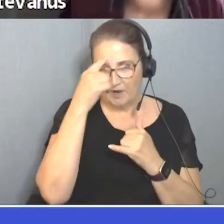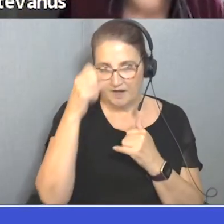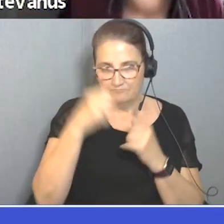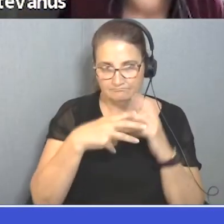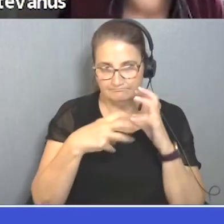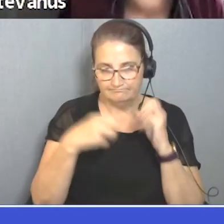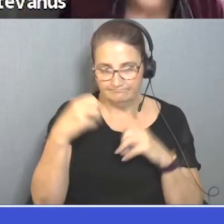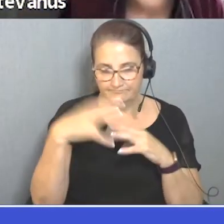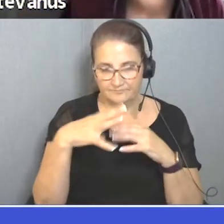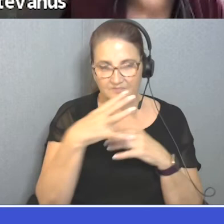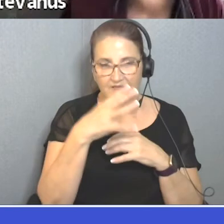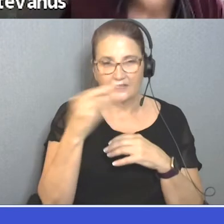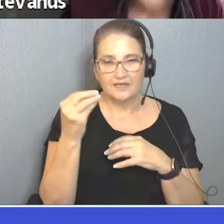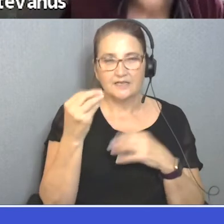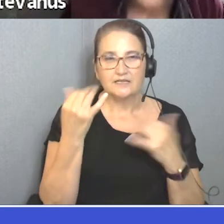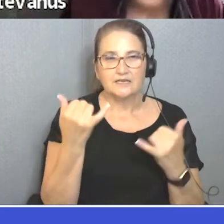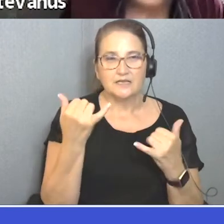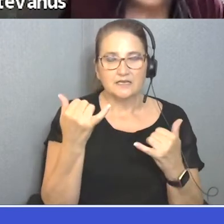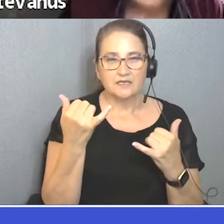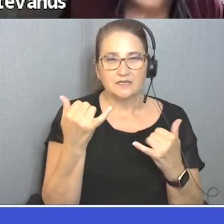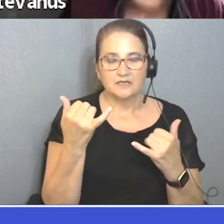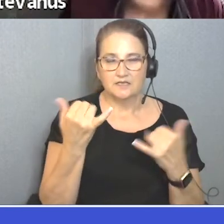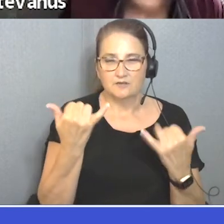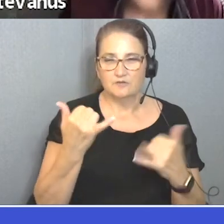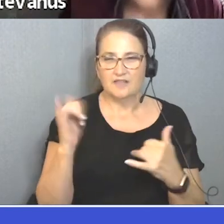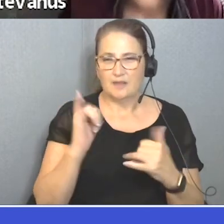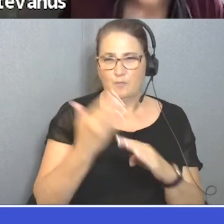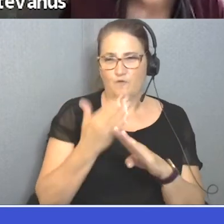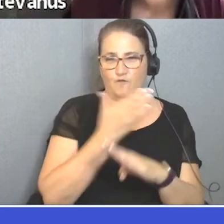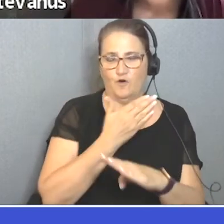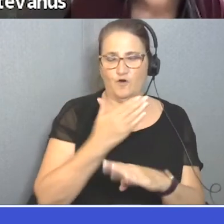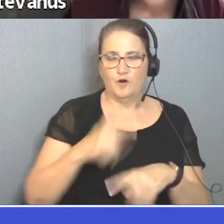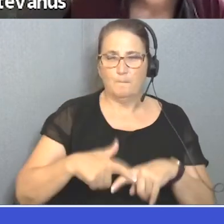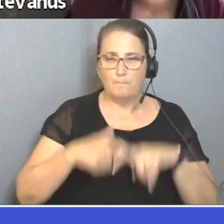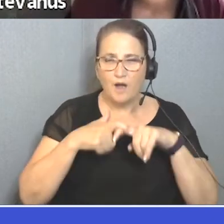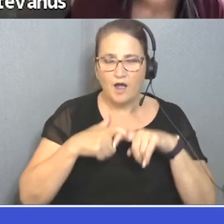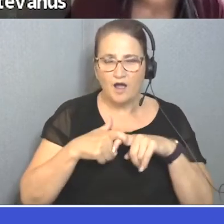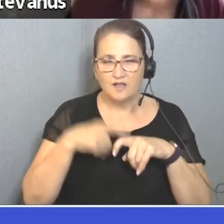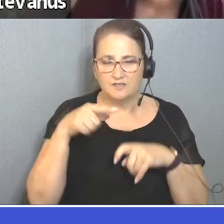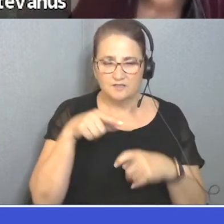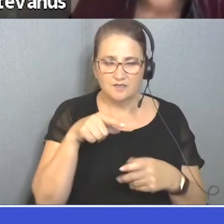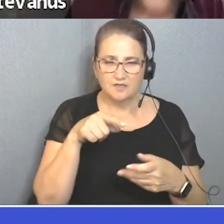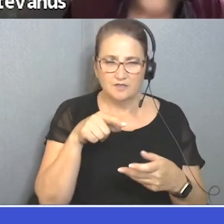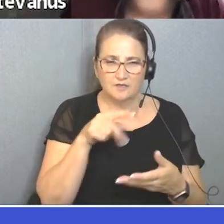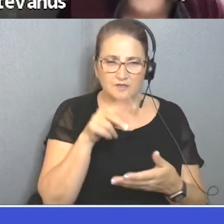Okay. So go ahead and wrap up your last brainstorm. And just like before, let's take a